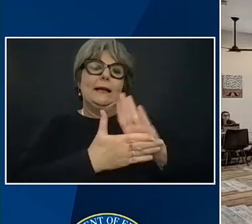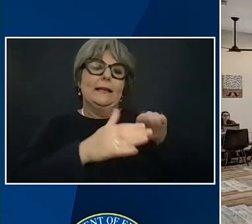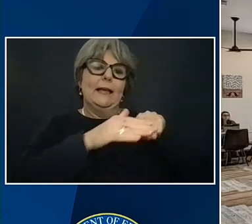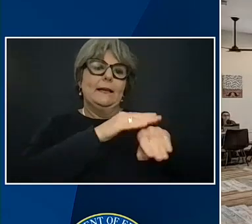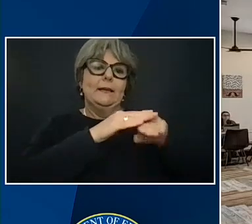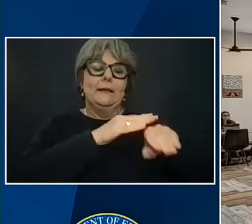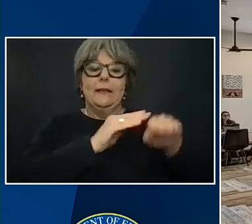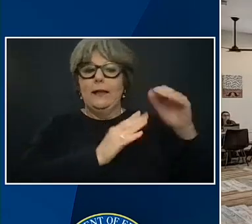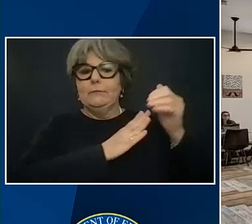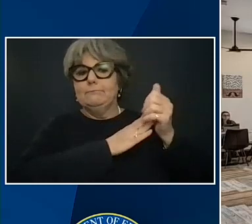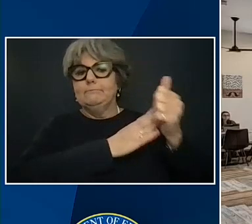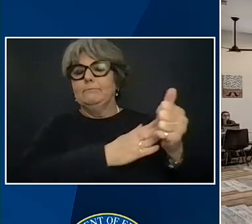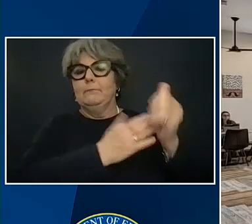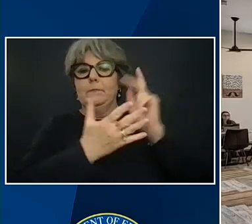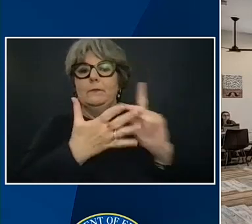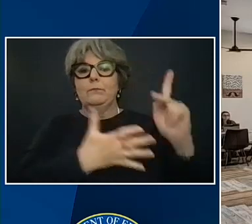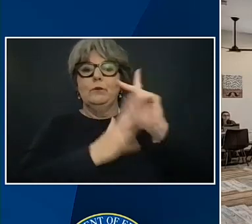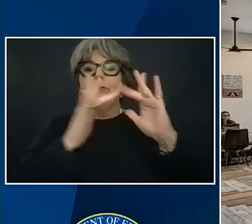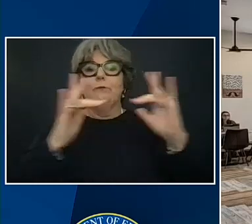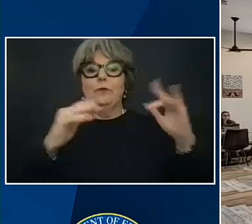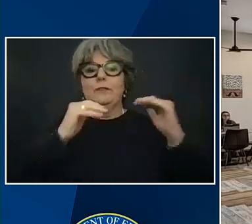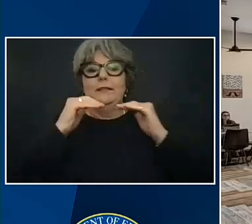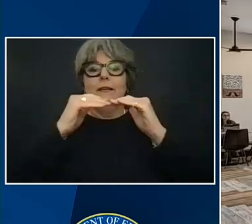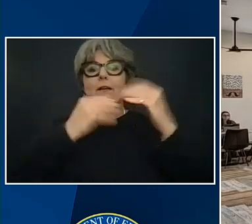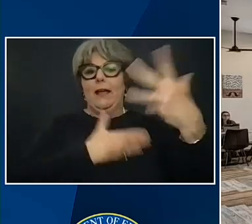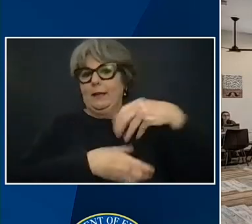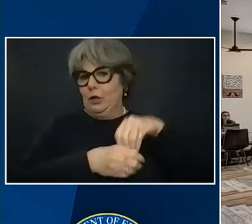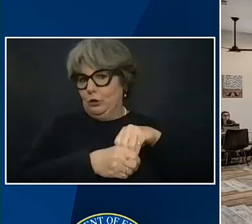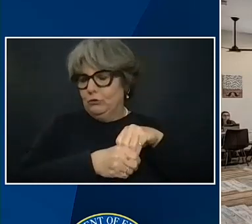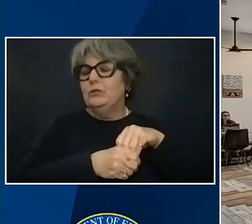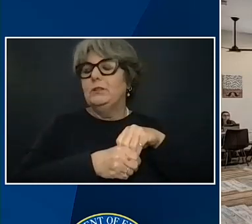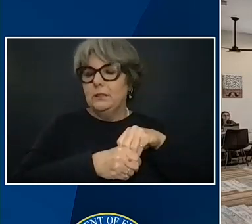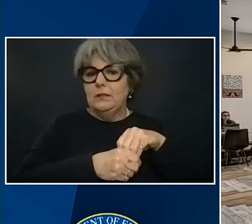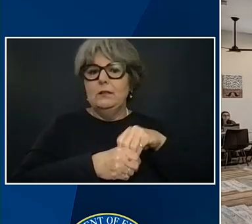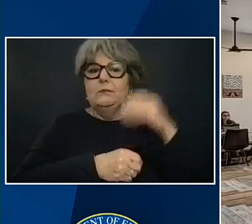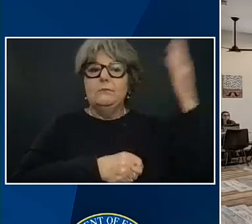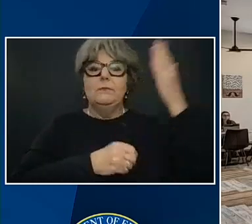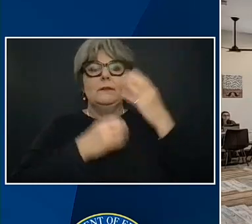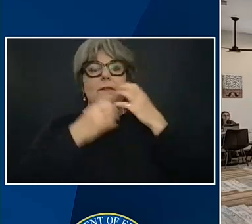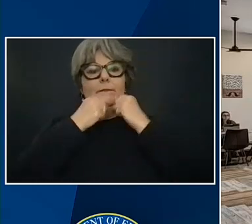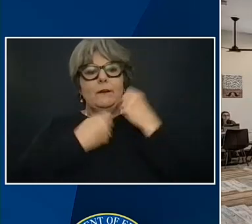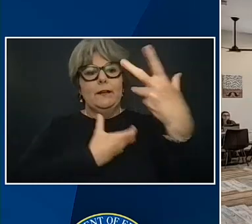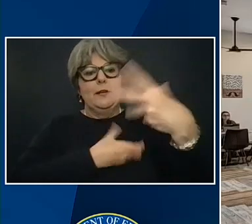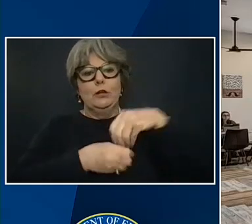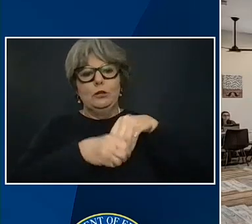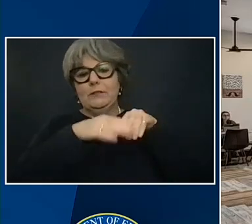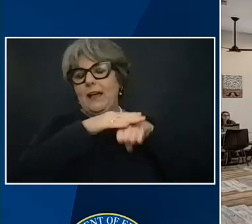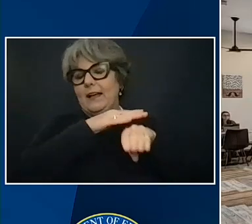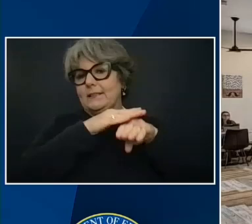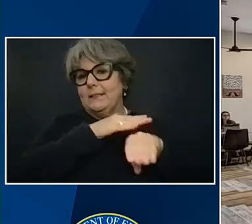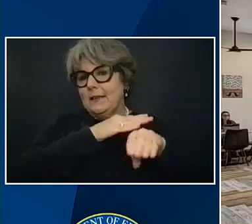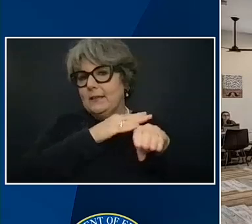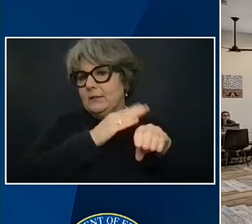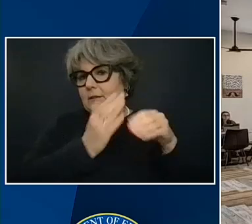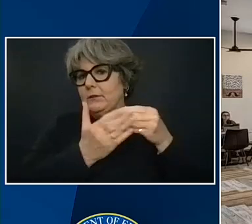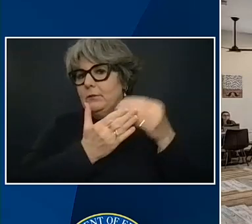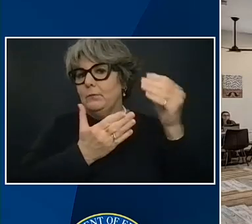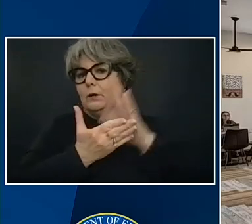principles of diversity, equity, and inclusion. I speak of the value of inclusive access for the purchase of college course materials.